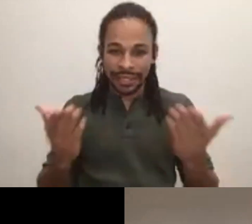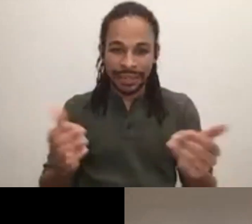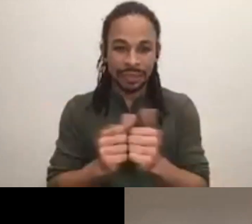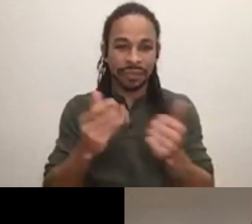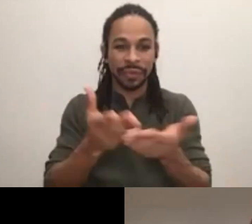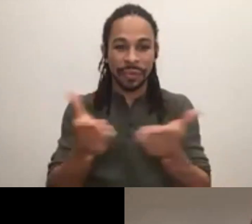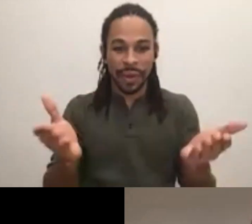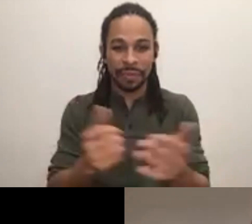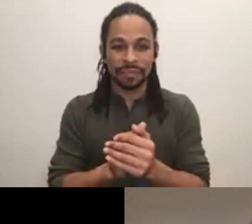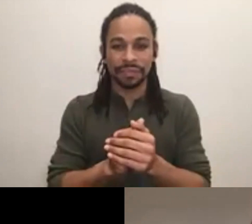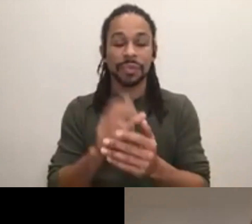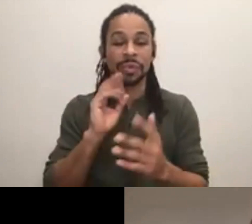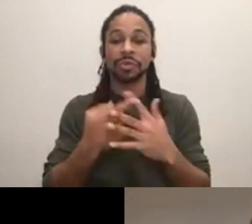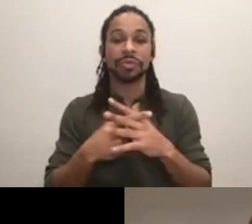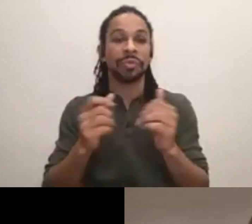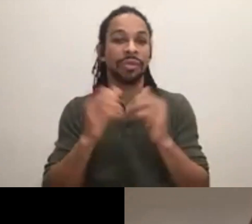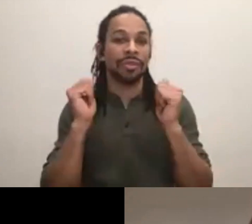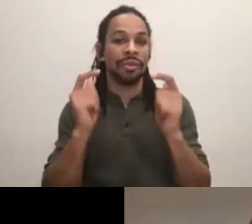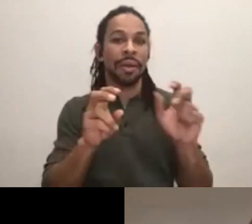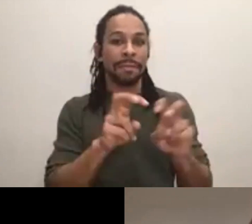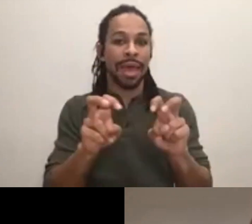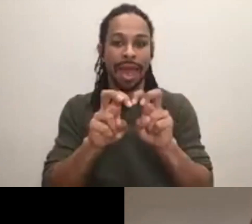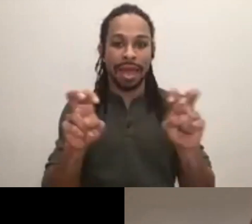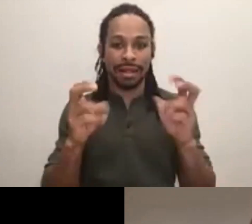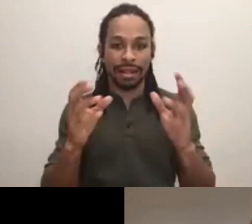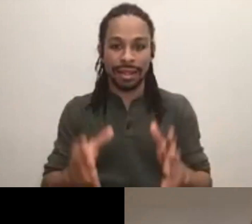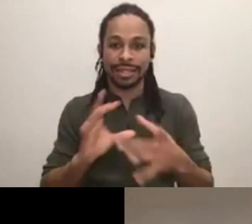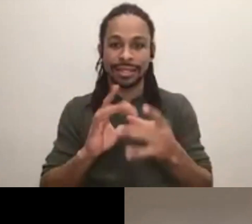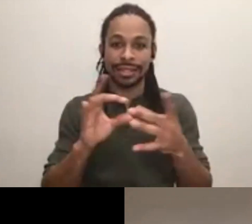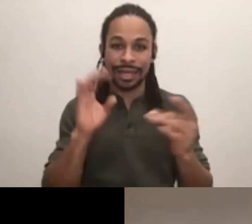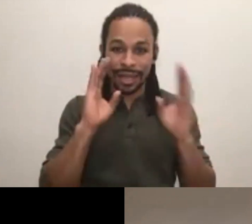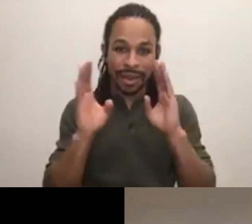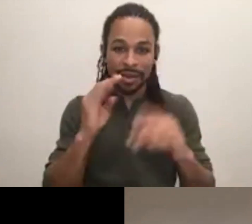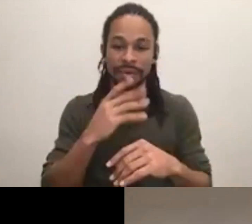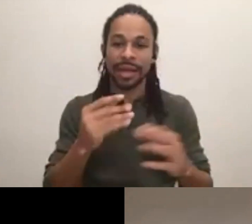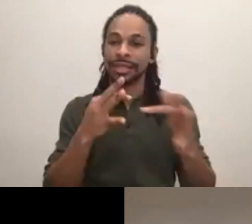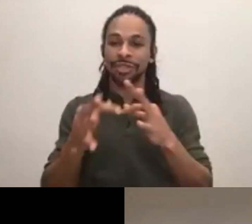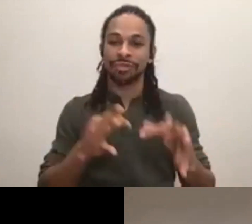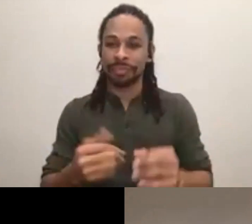just all the panelists saying hi and doing our self-descriptions. Bojana you want to